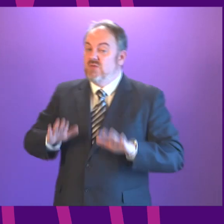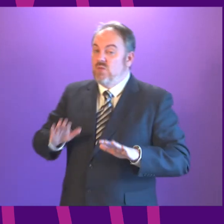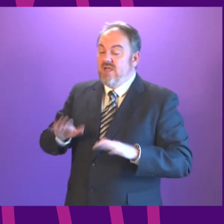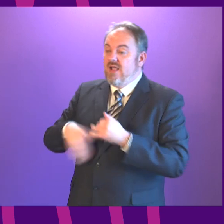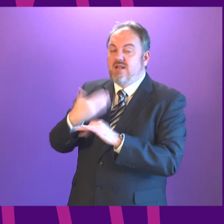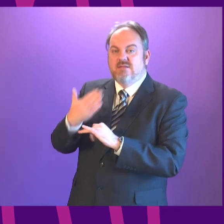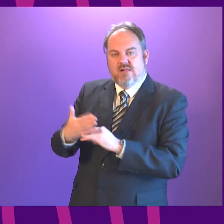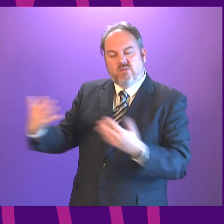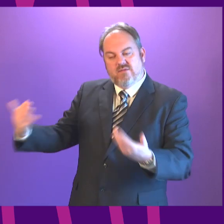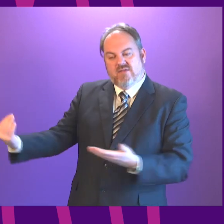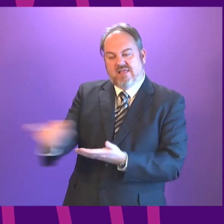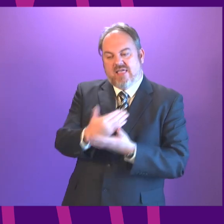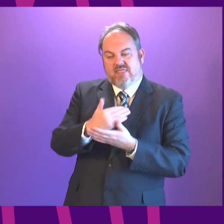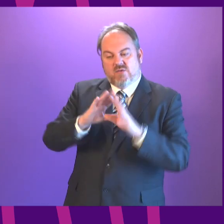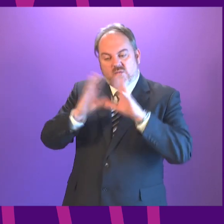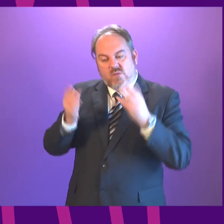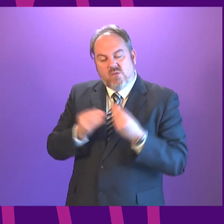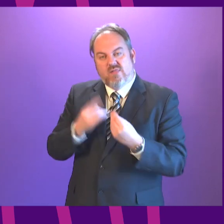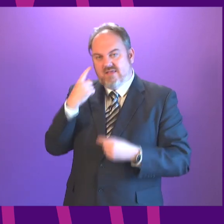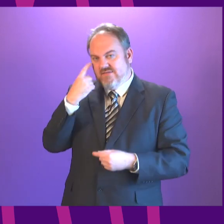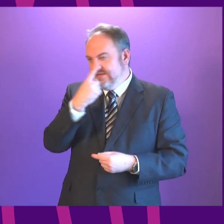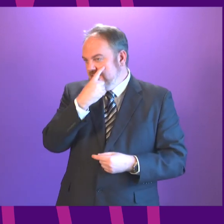We have contingency arrangements in place for blended learning.